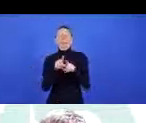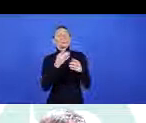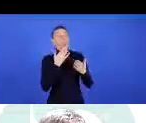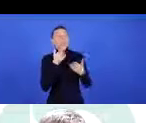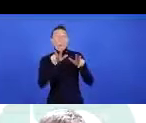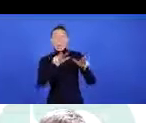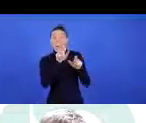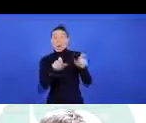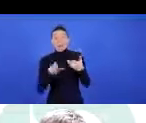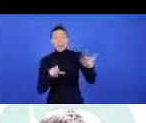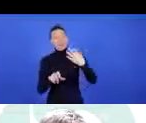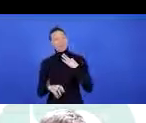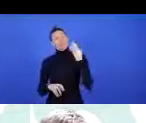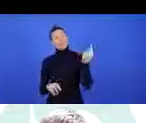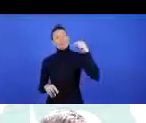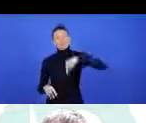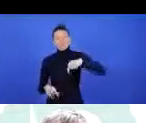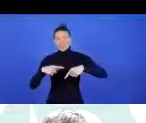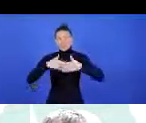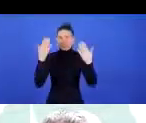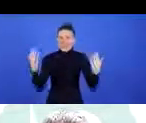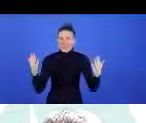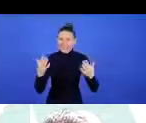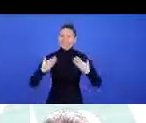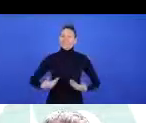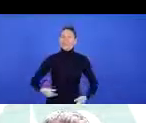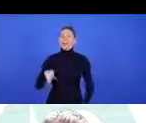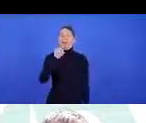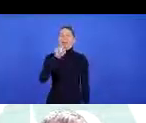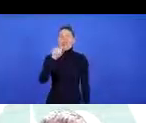Thank you, Avi, for the kind introduction, and thanks to the